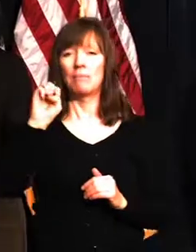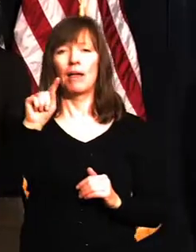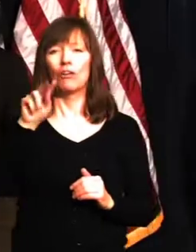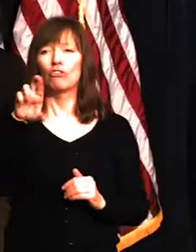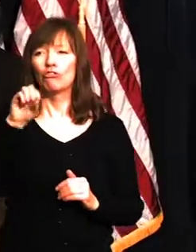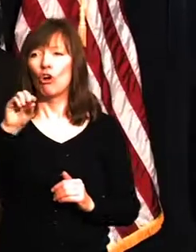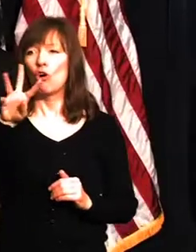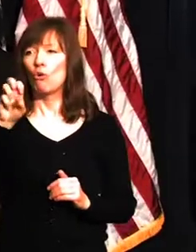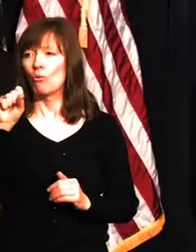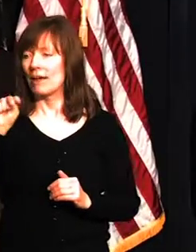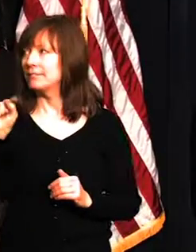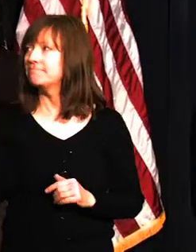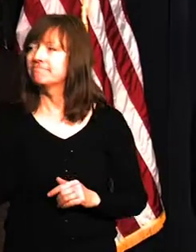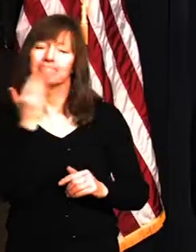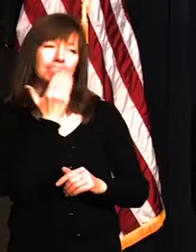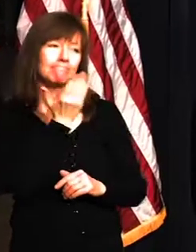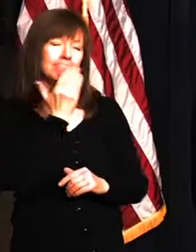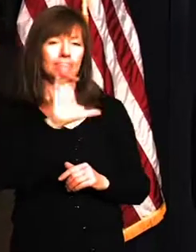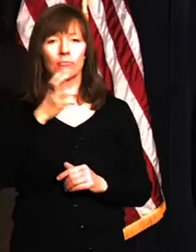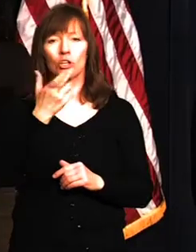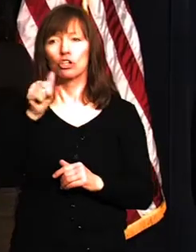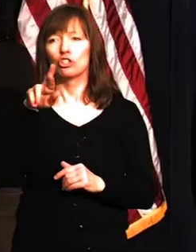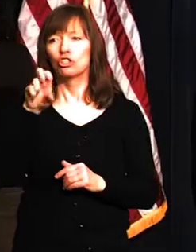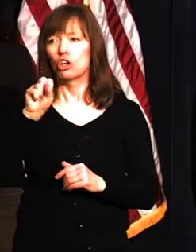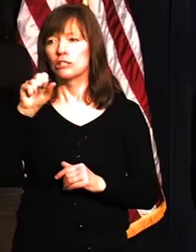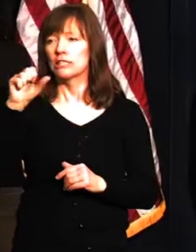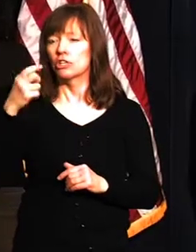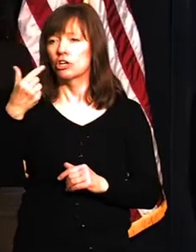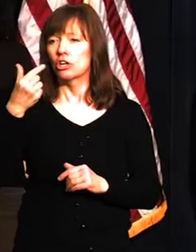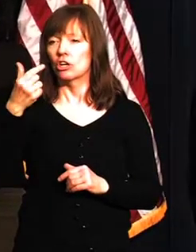Thank you, Governor. My name is Charles Gagnon, I'm the Chief Operating Officer of the South